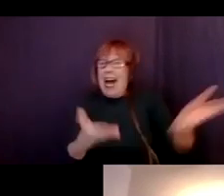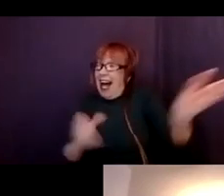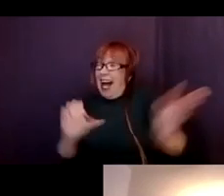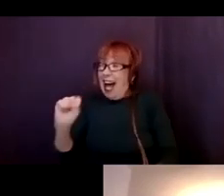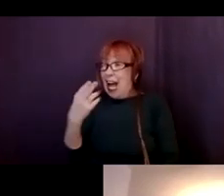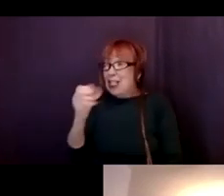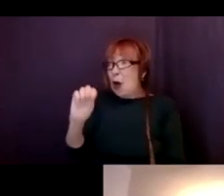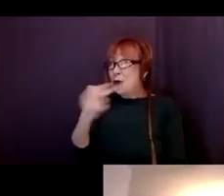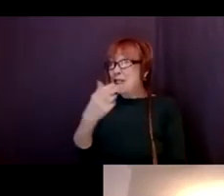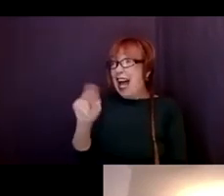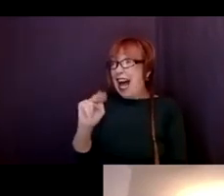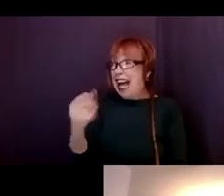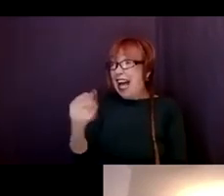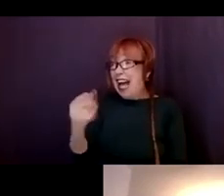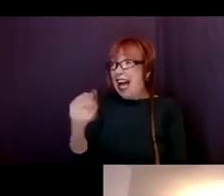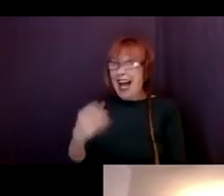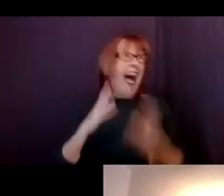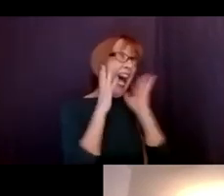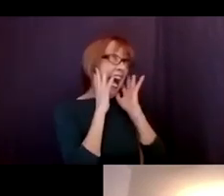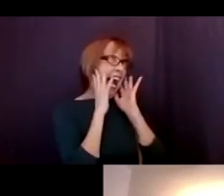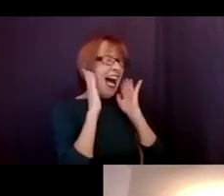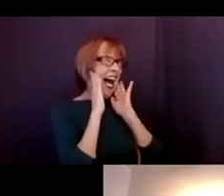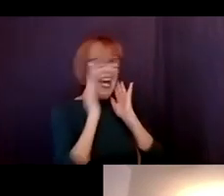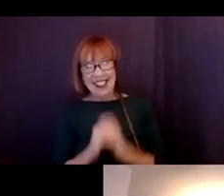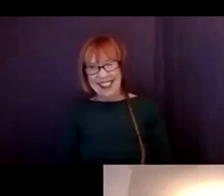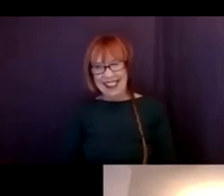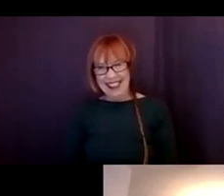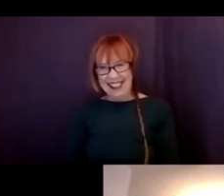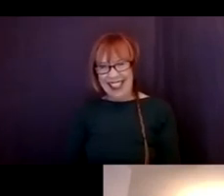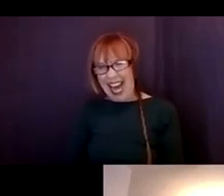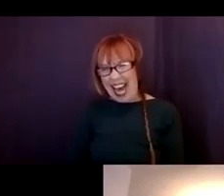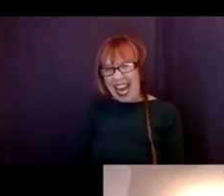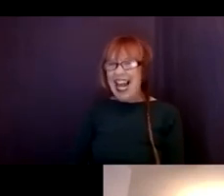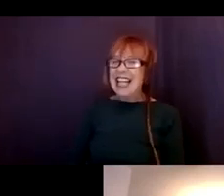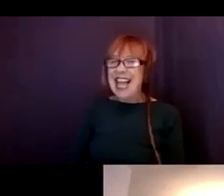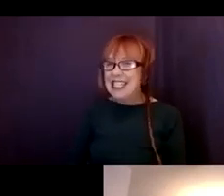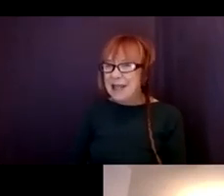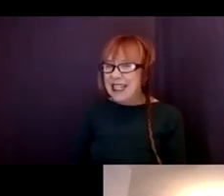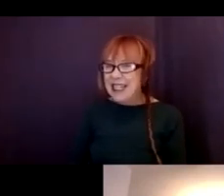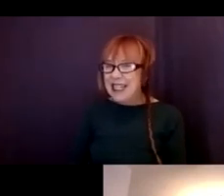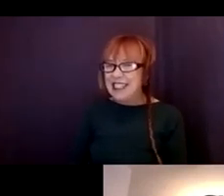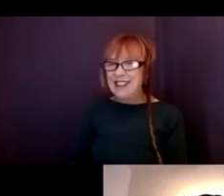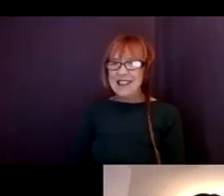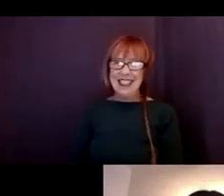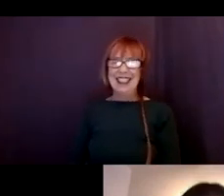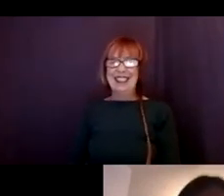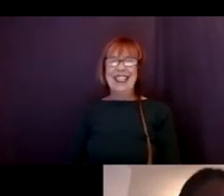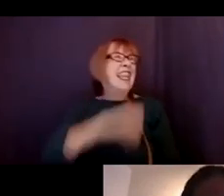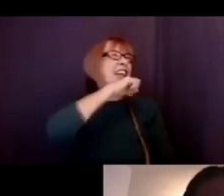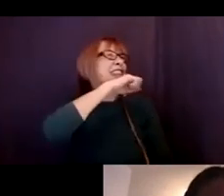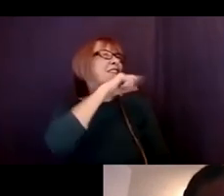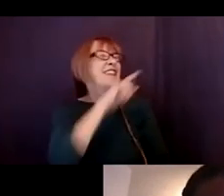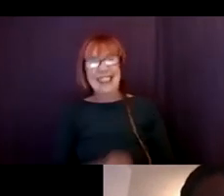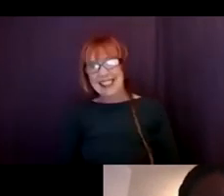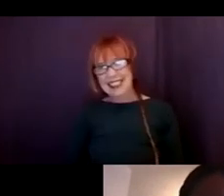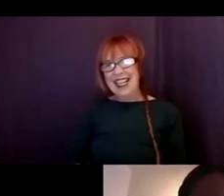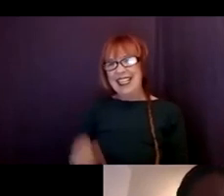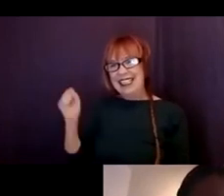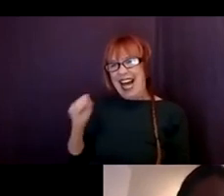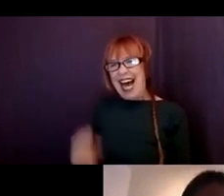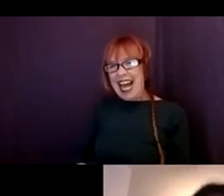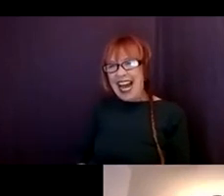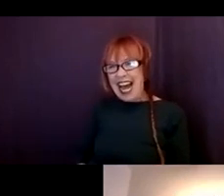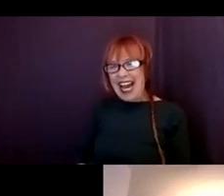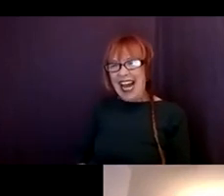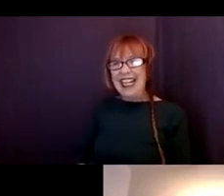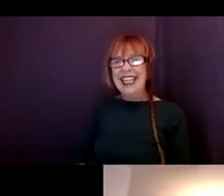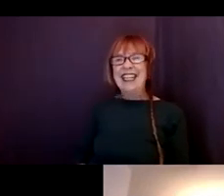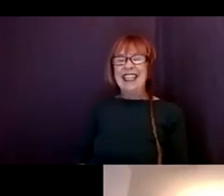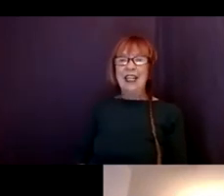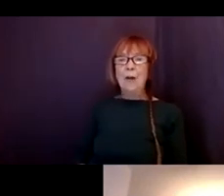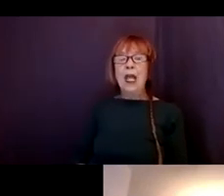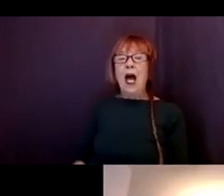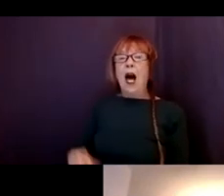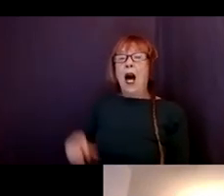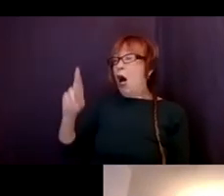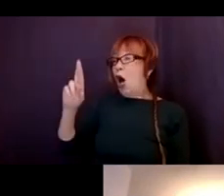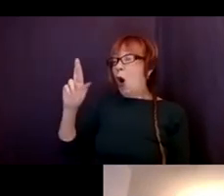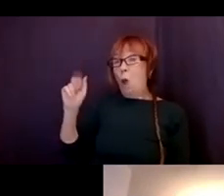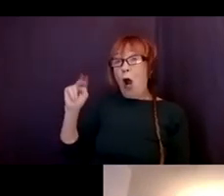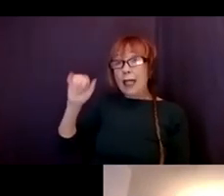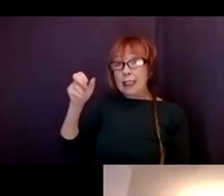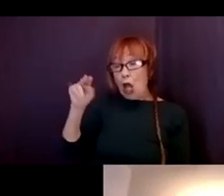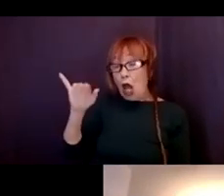DAVID - Yes, yes. Ranjani, you were saying about you were a big fan?